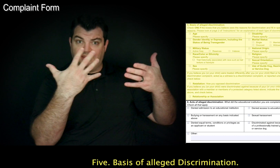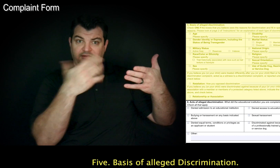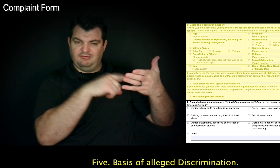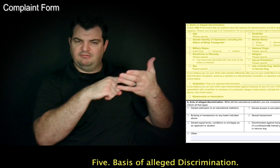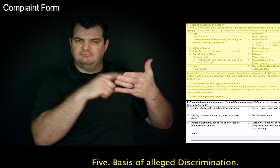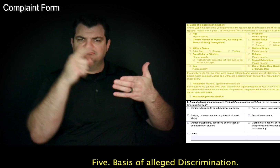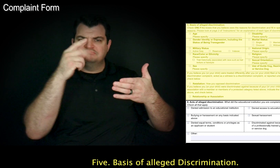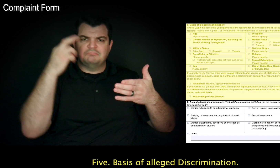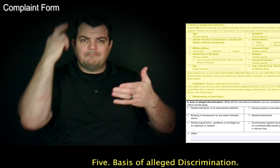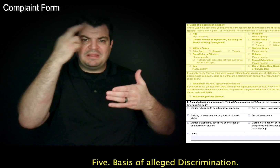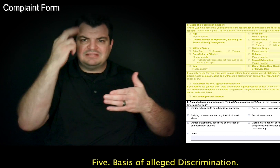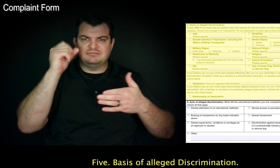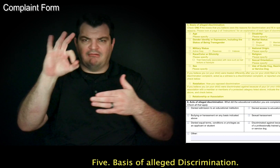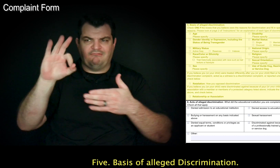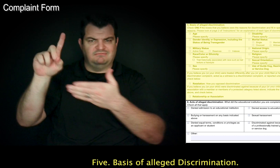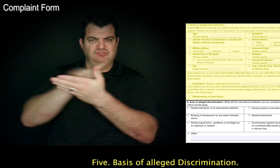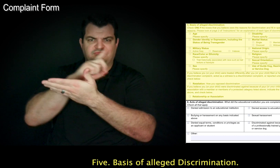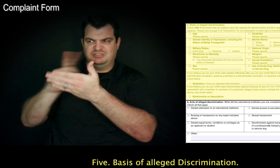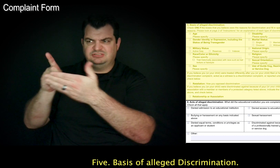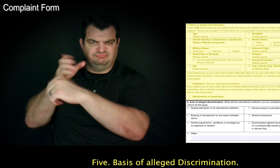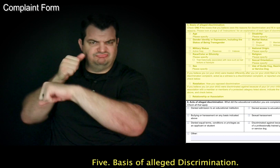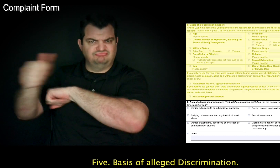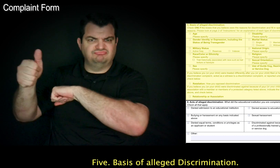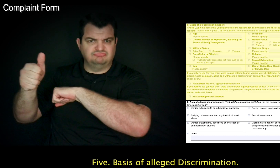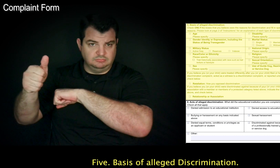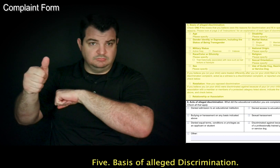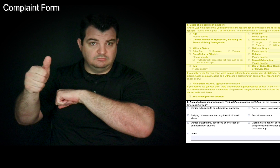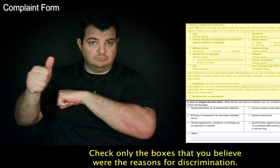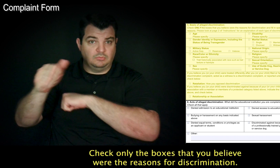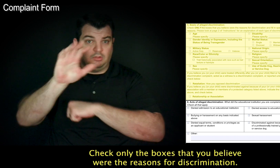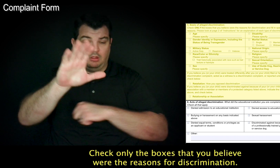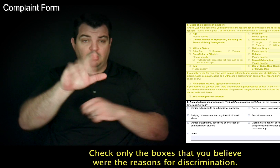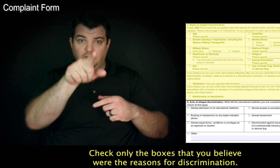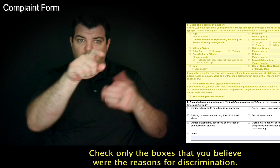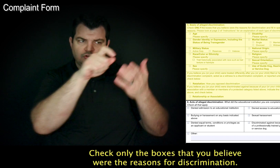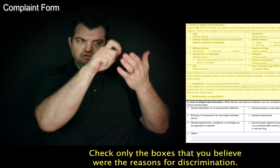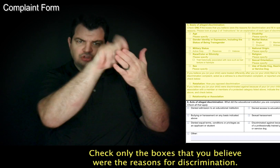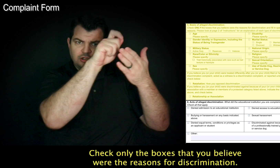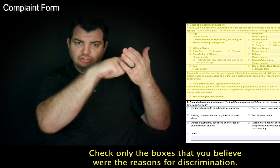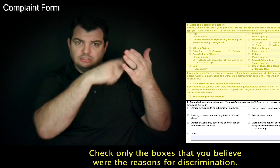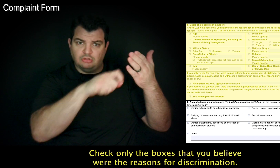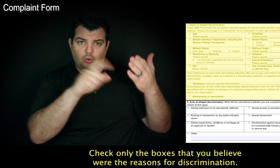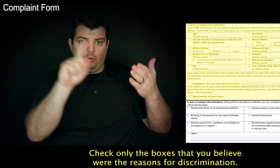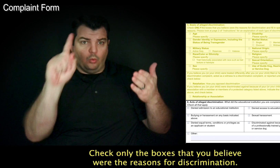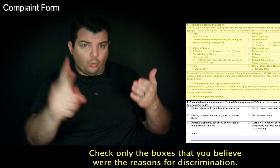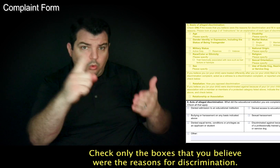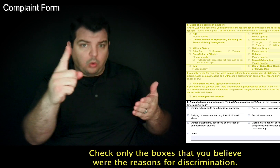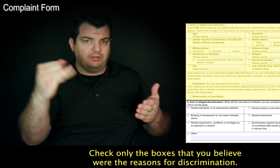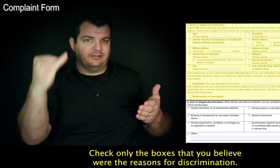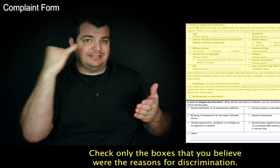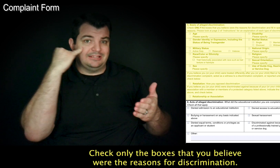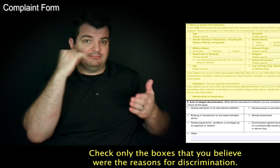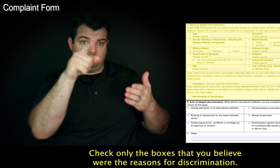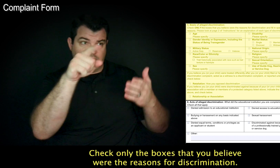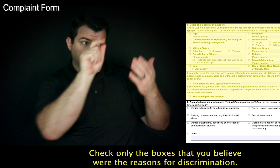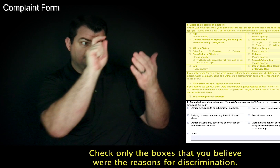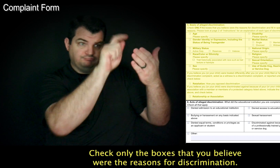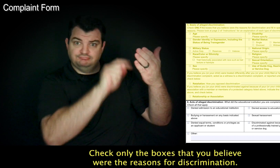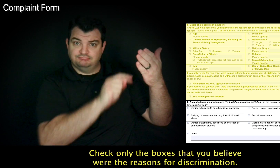Five. Basis of alleged Discrimination. Check only the boxes that you believe were the reasons for discrimination.